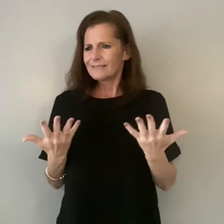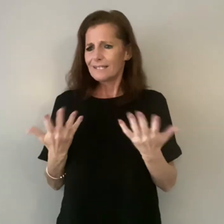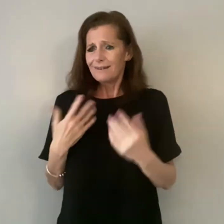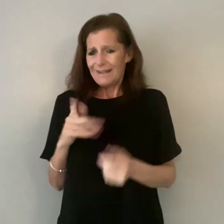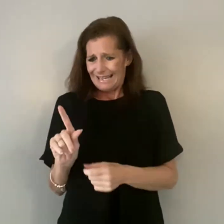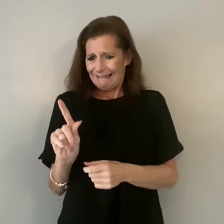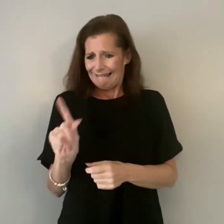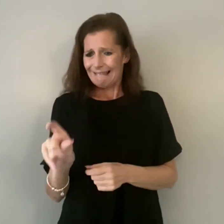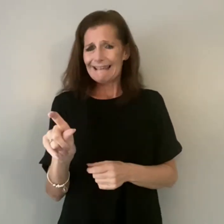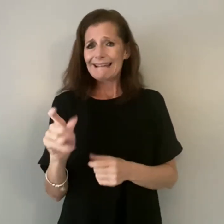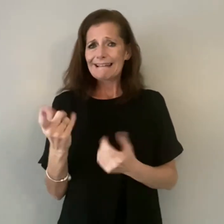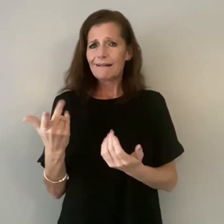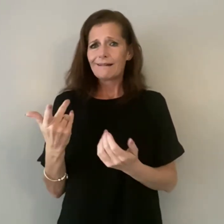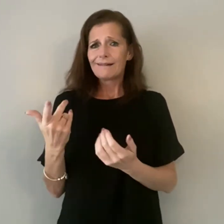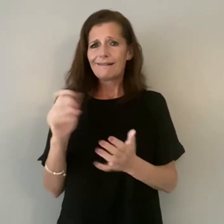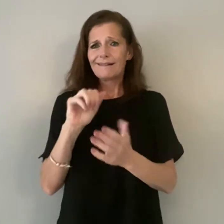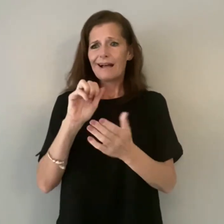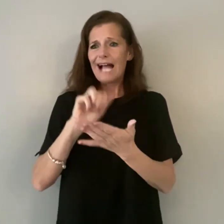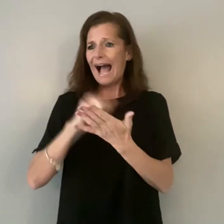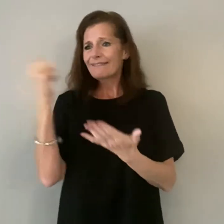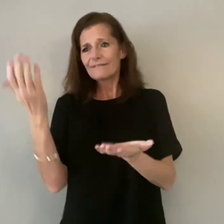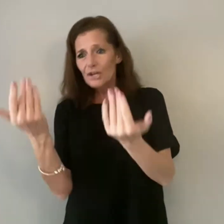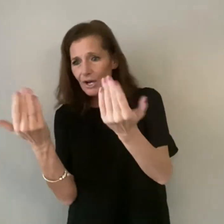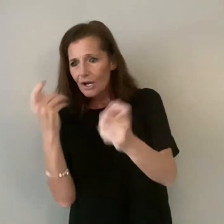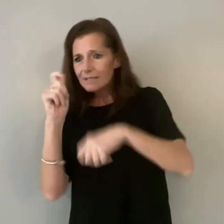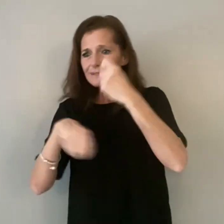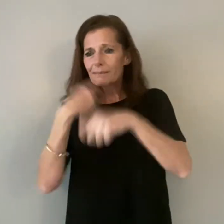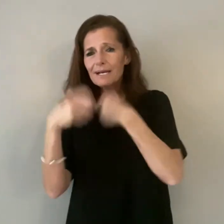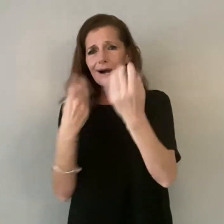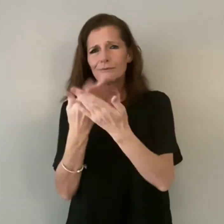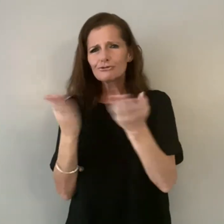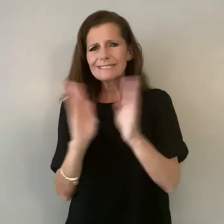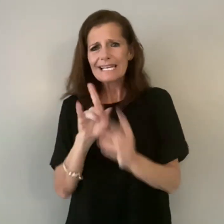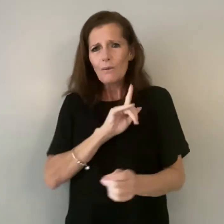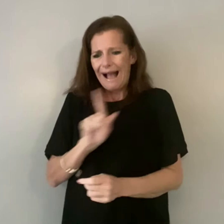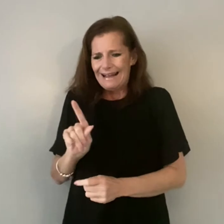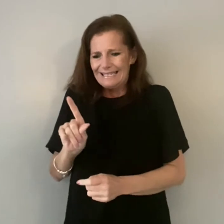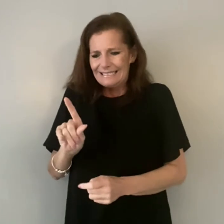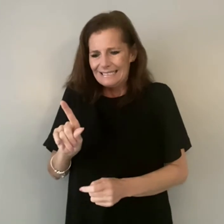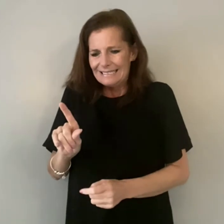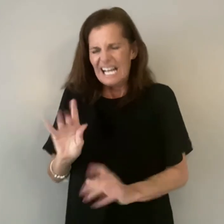clicking on a advert that invites expressions of interest to become a trustee.